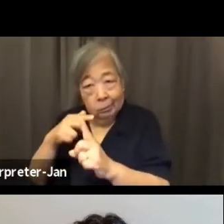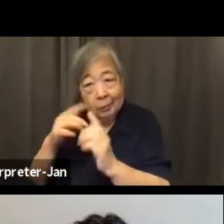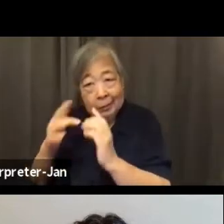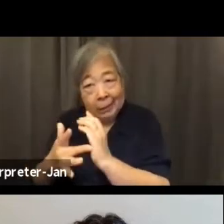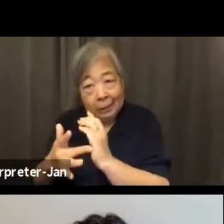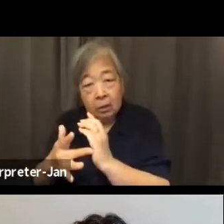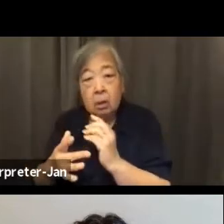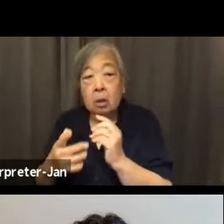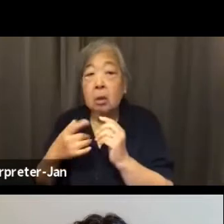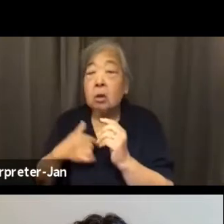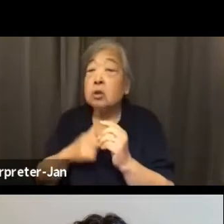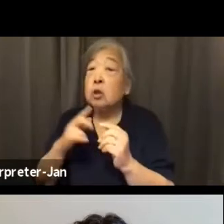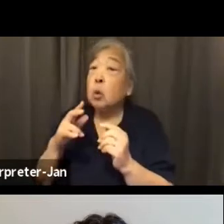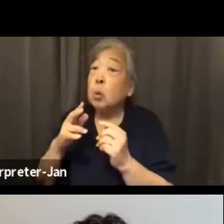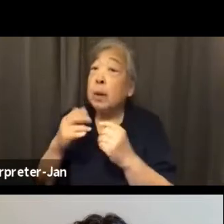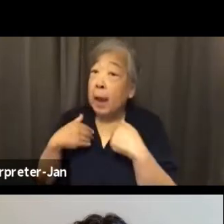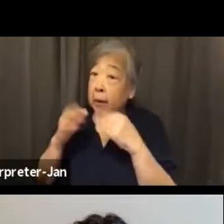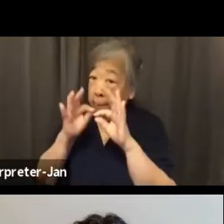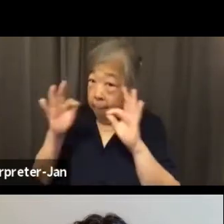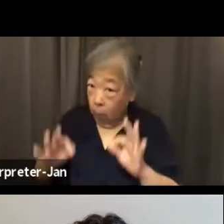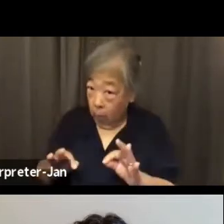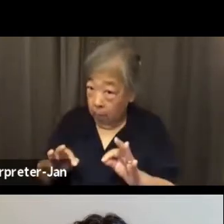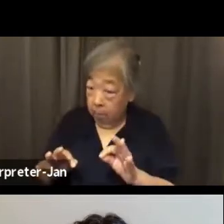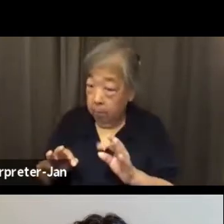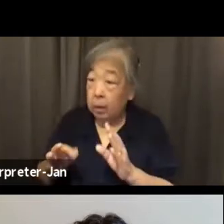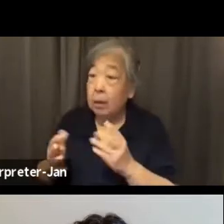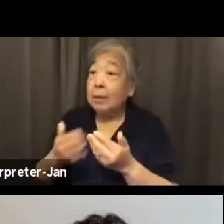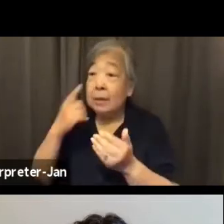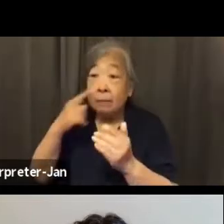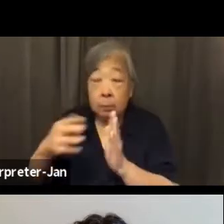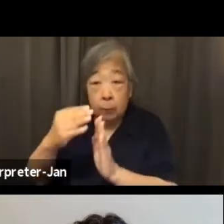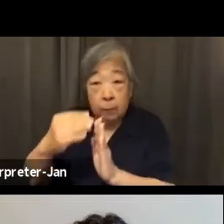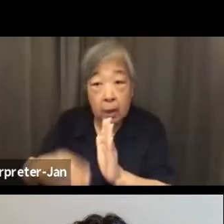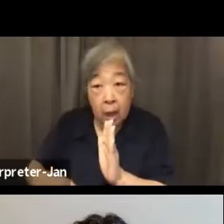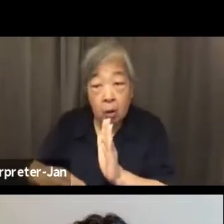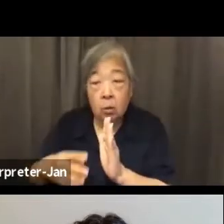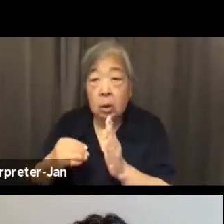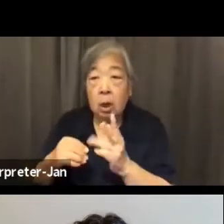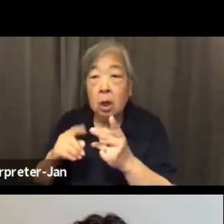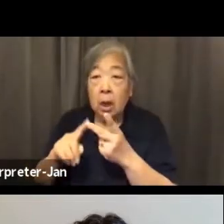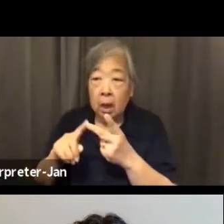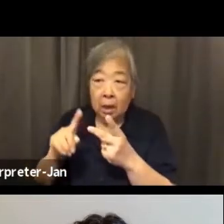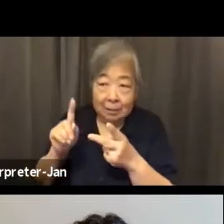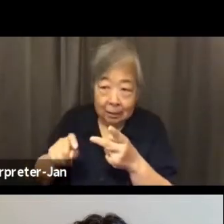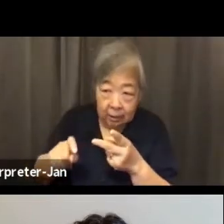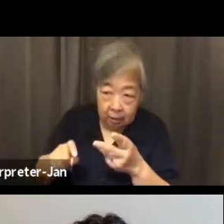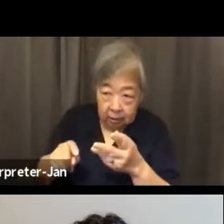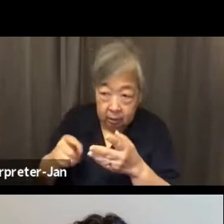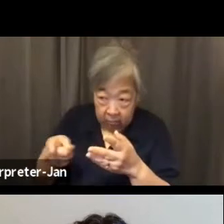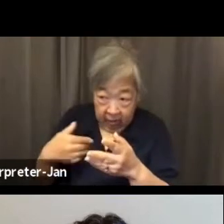could fill out on a needs based, if there was a financial need for this, and we could